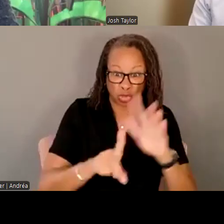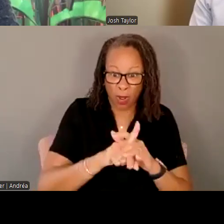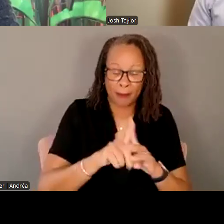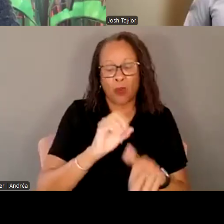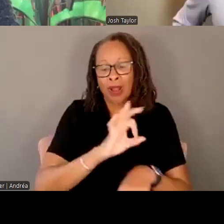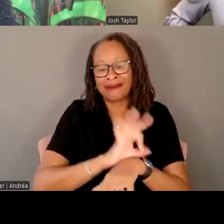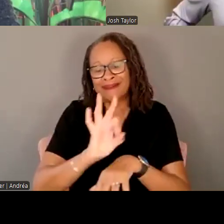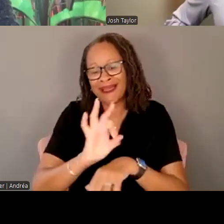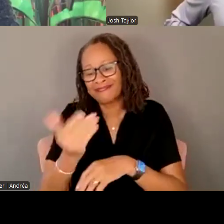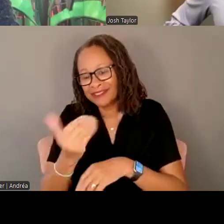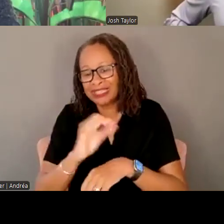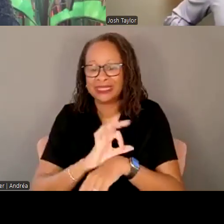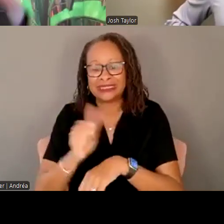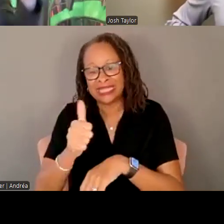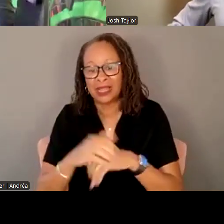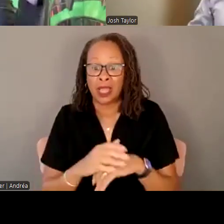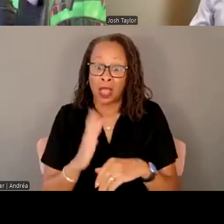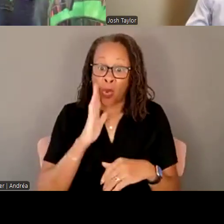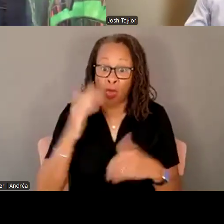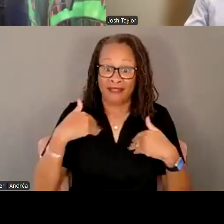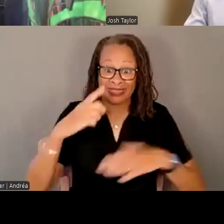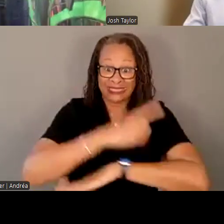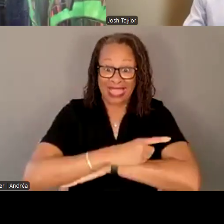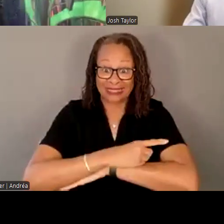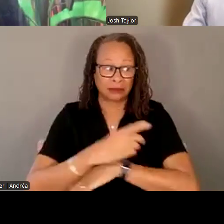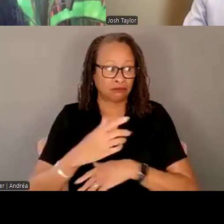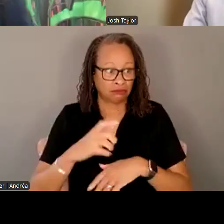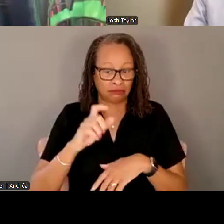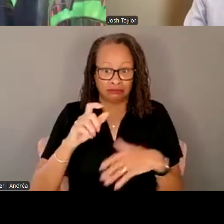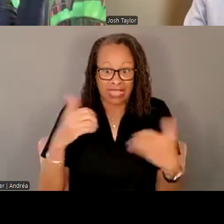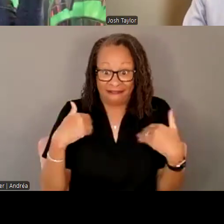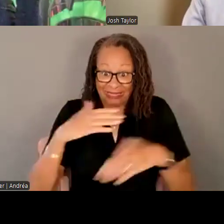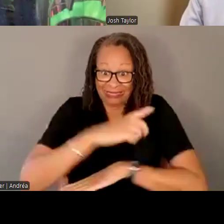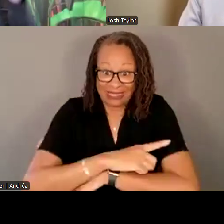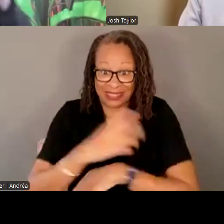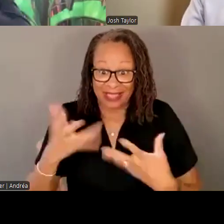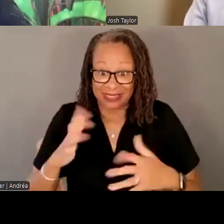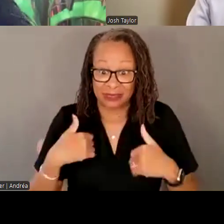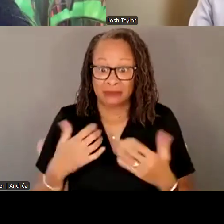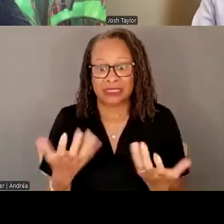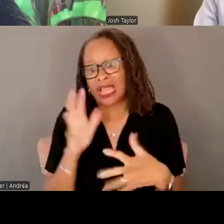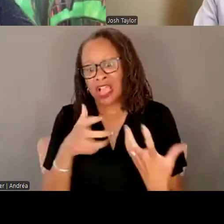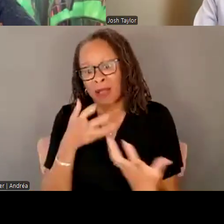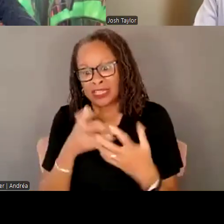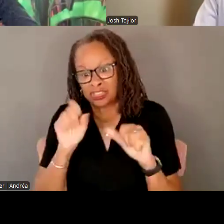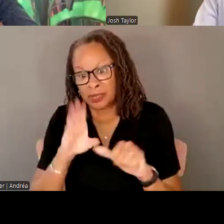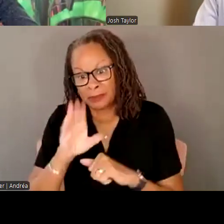there's going to be a desk, a desk, a specific desk, that's the big accommodation. So I think it's really important sometimes